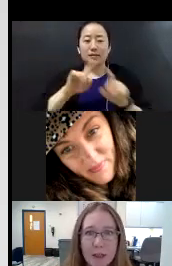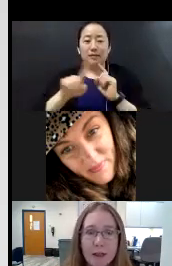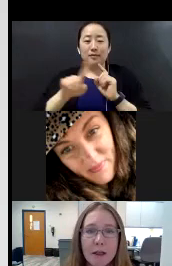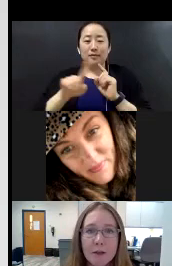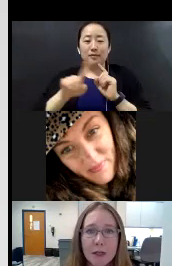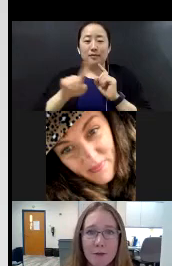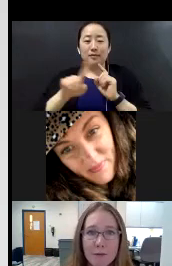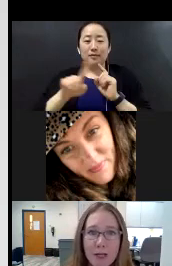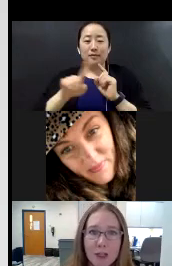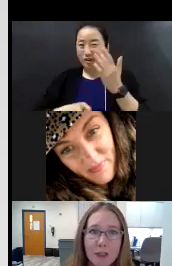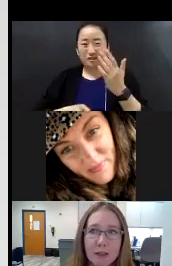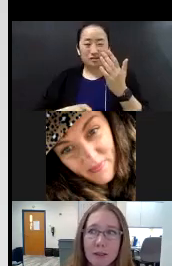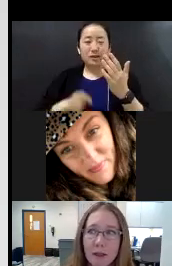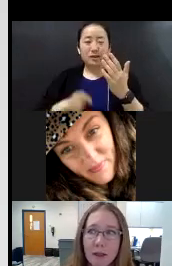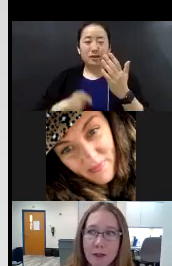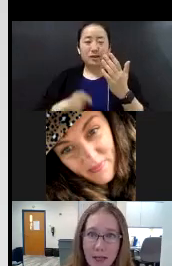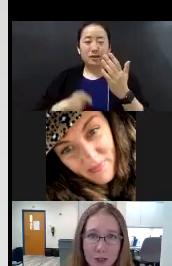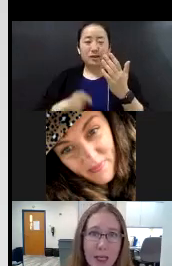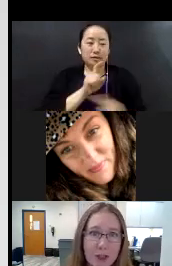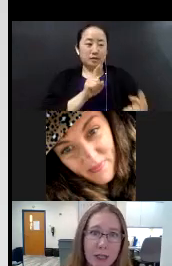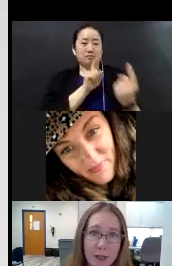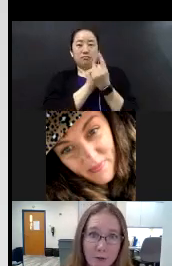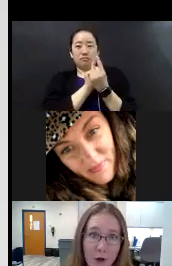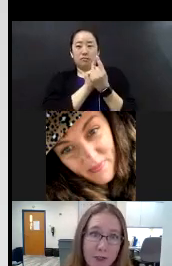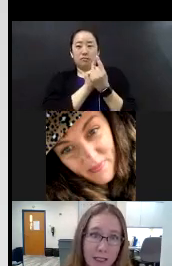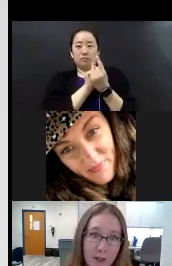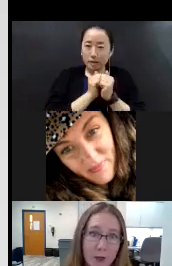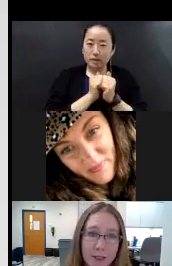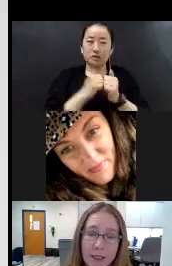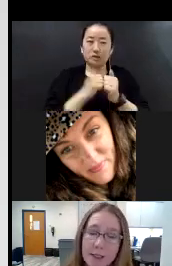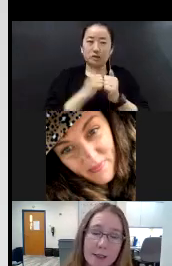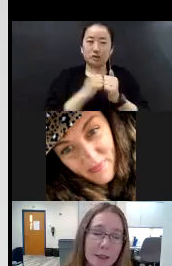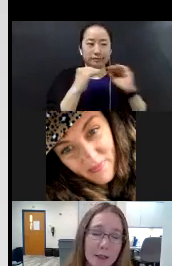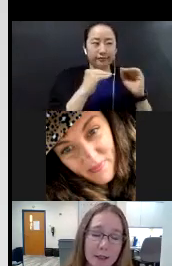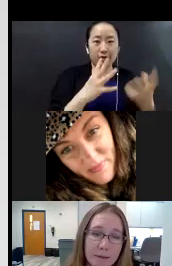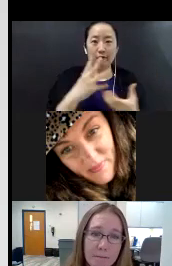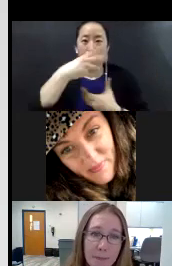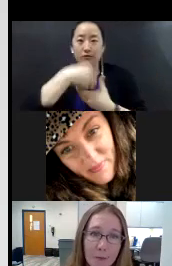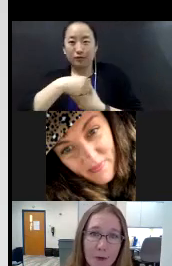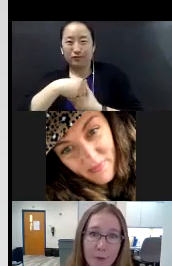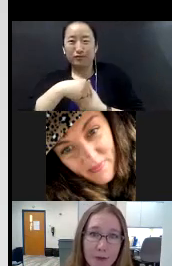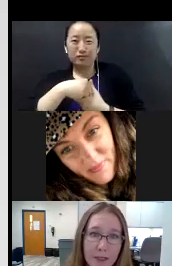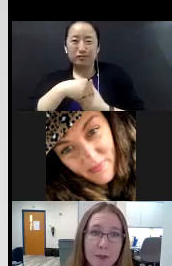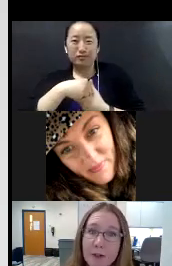THE INFORMATION AND THE EDUCATION AND INVOLVED IN THE PROCESS WHEN THEY ARE WITH US.